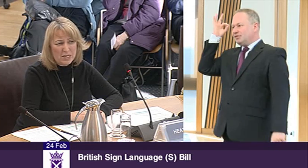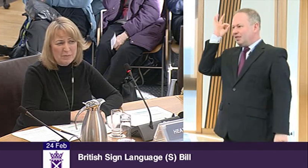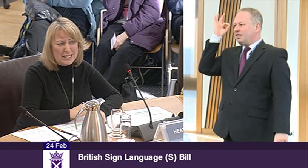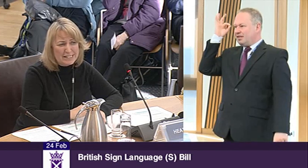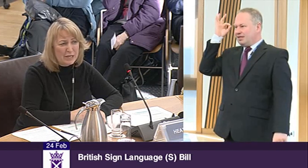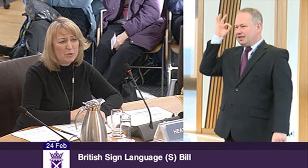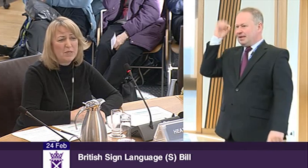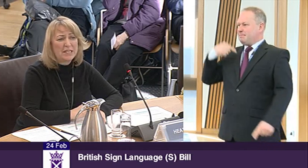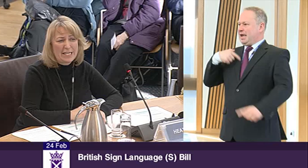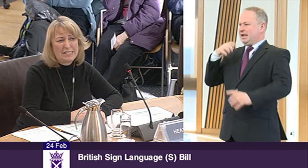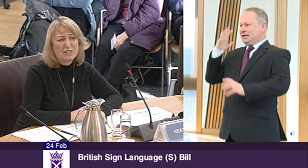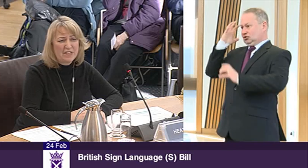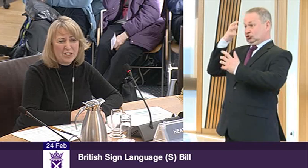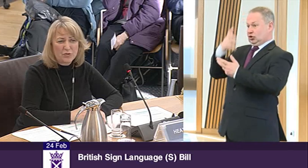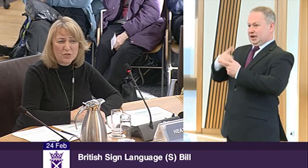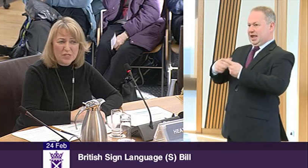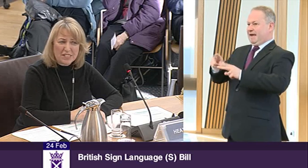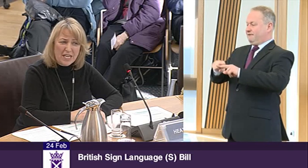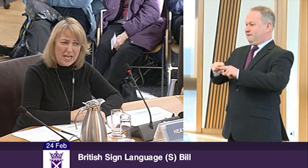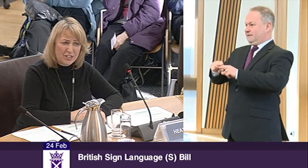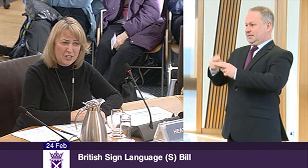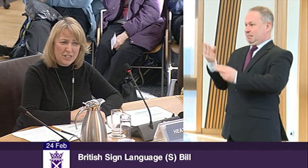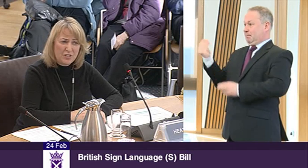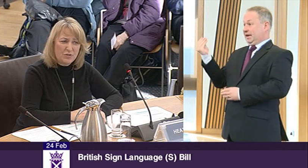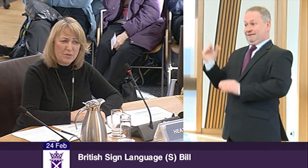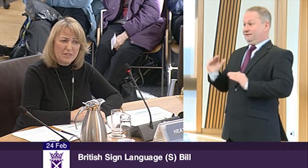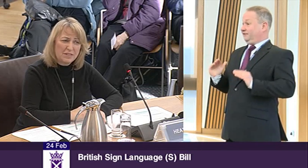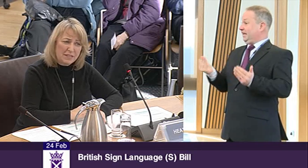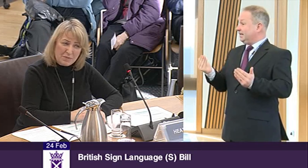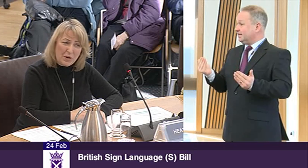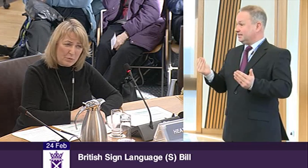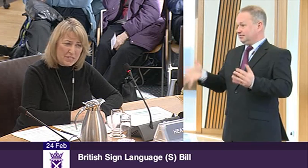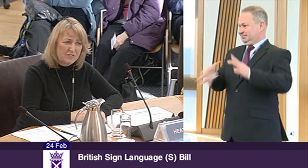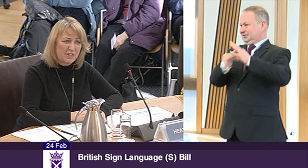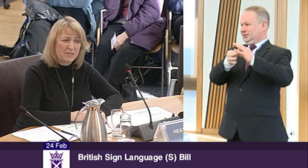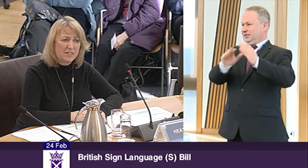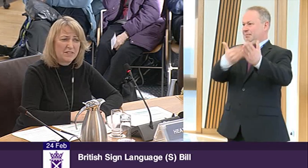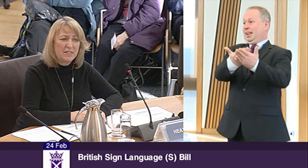is that it may well be difficult to fulfil the obligations unless financial resources are attached to the bill.